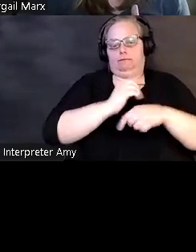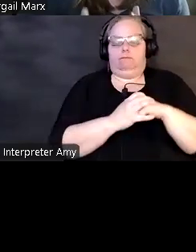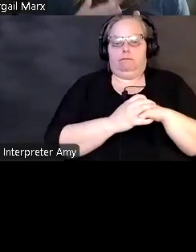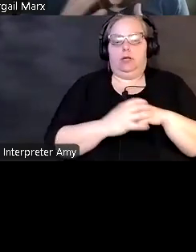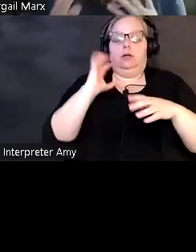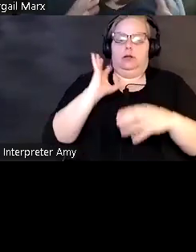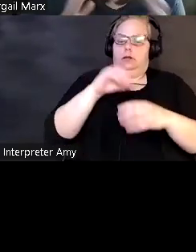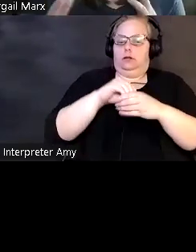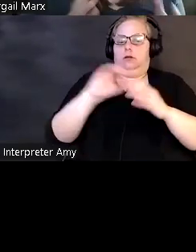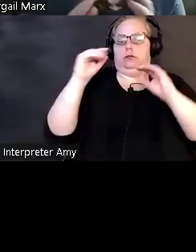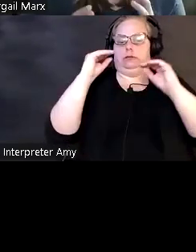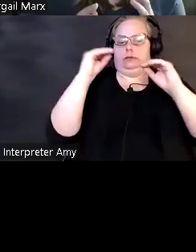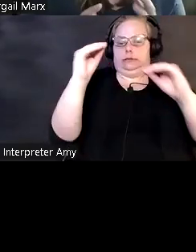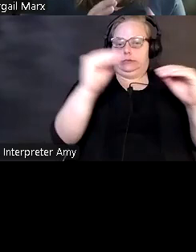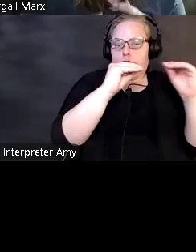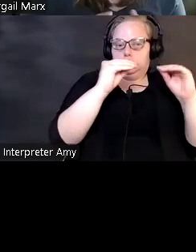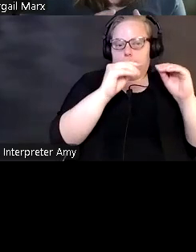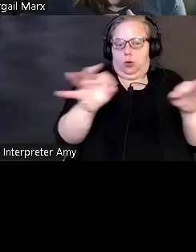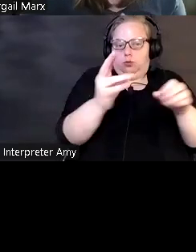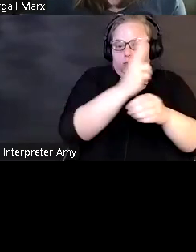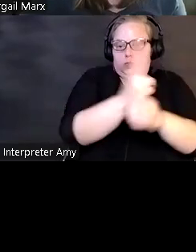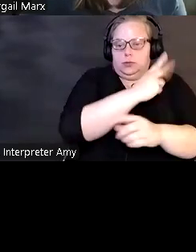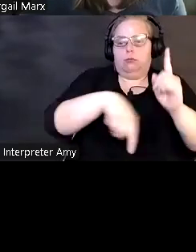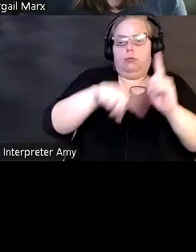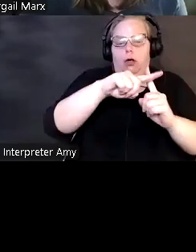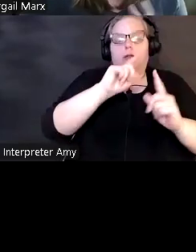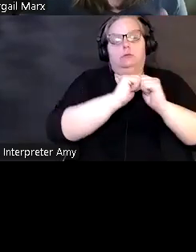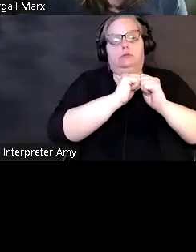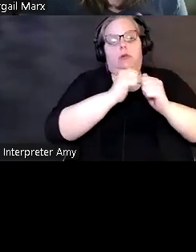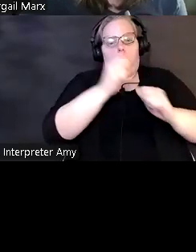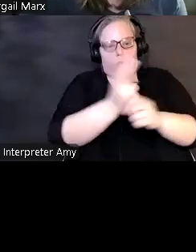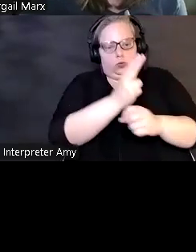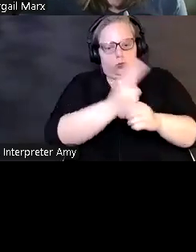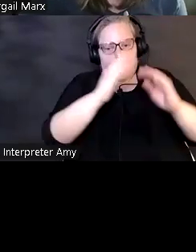use and the interaction of using an AAC system. And we'll get more into depth